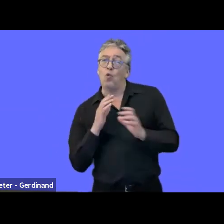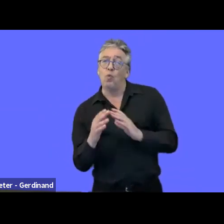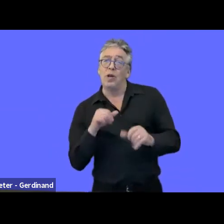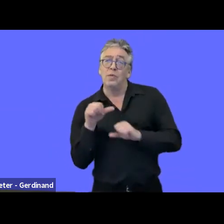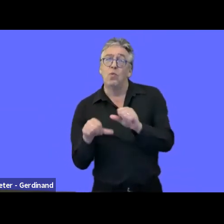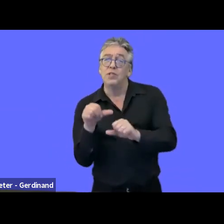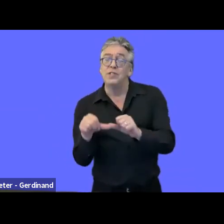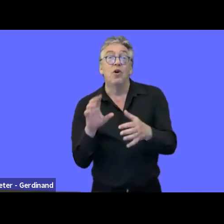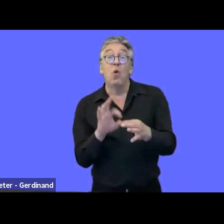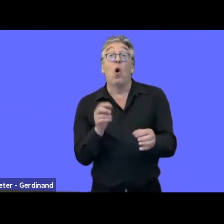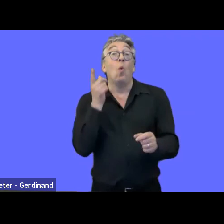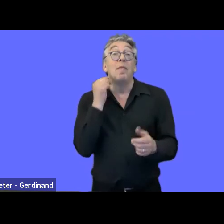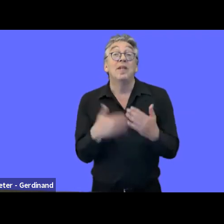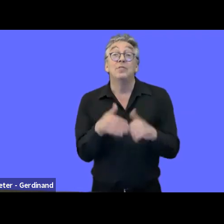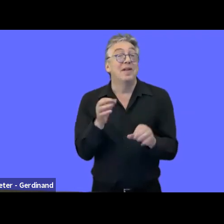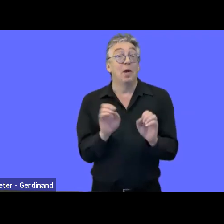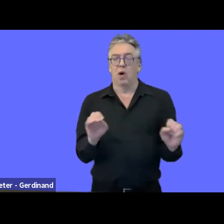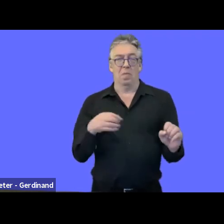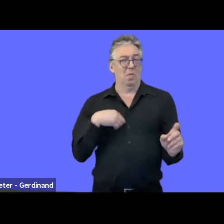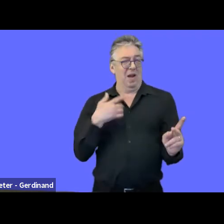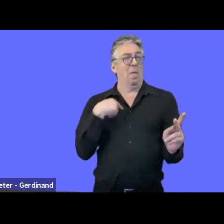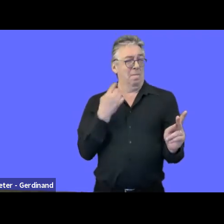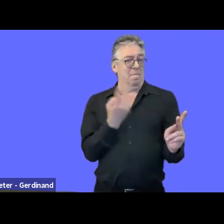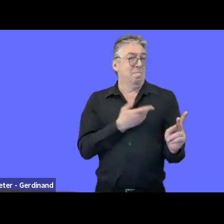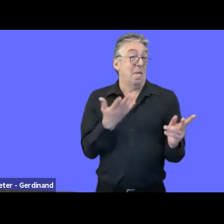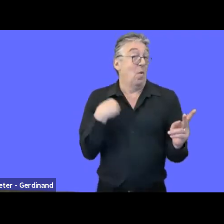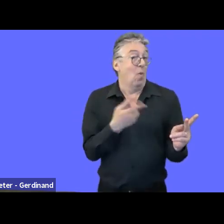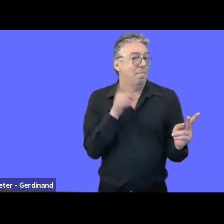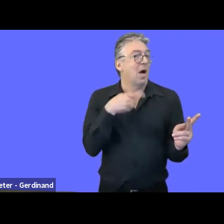Because there are some consideration women with disabilities